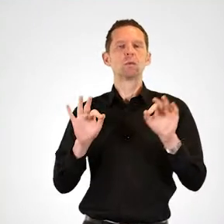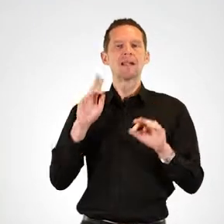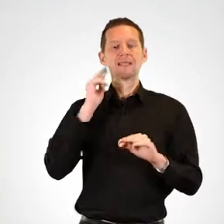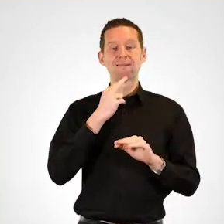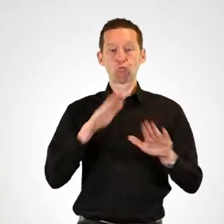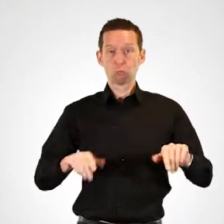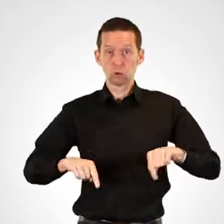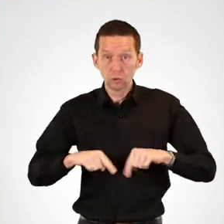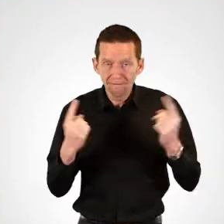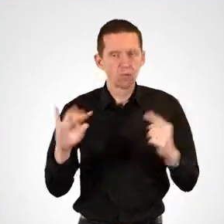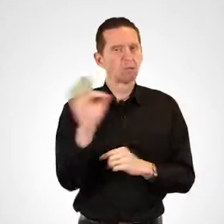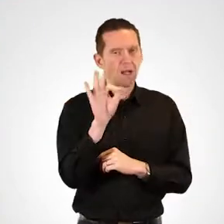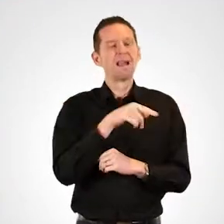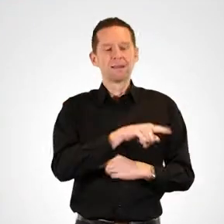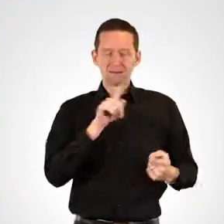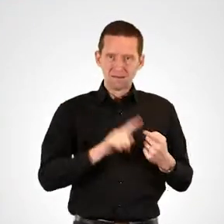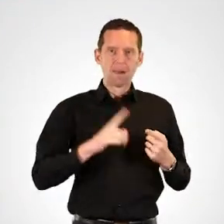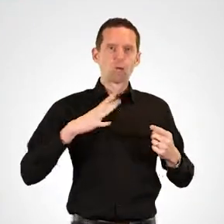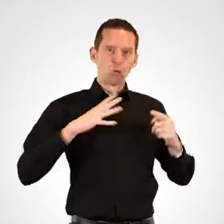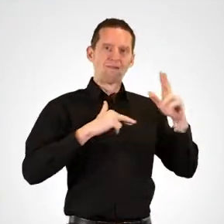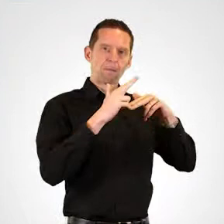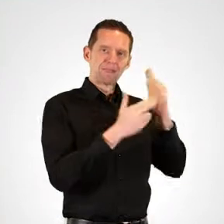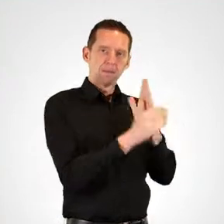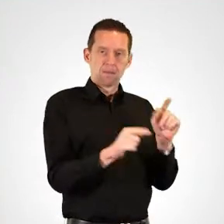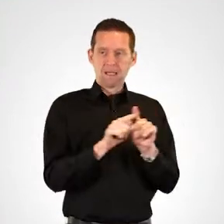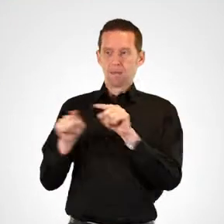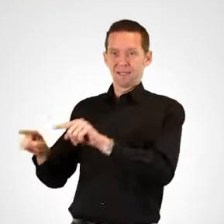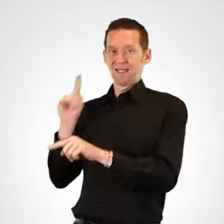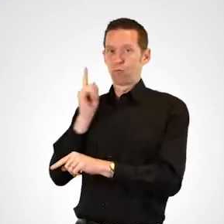Deaf children are not different. They need to develop these skills, as hearing children do,